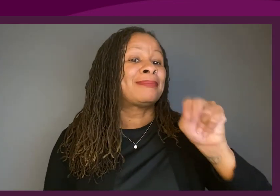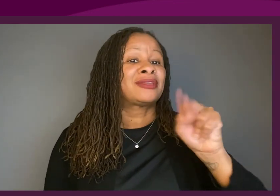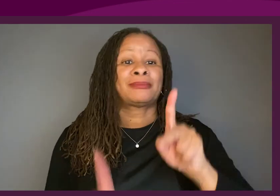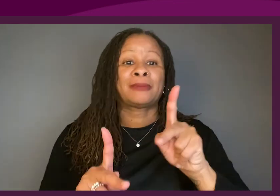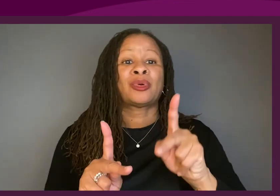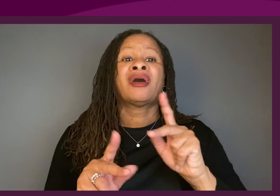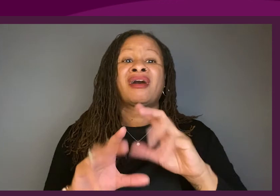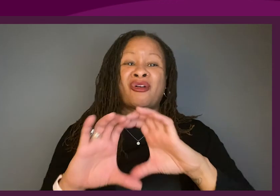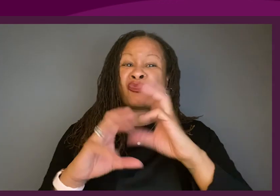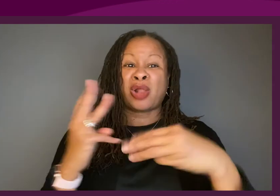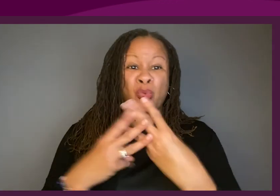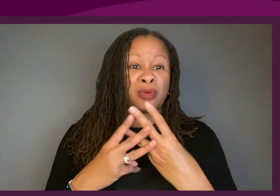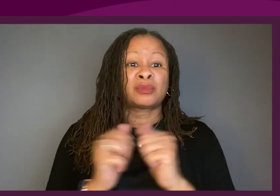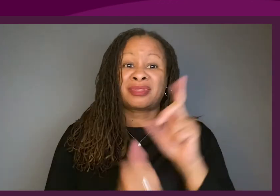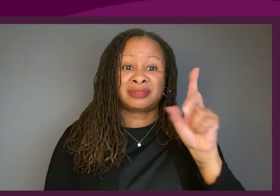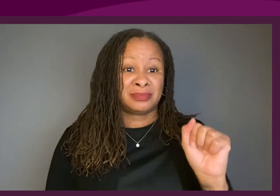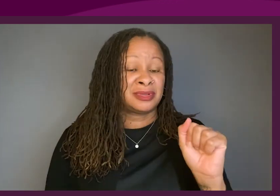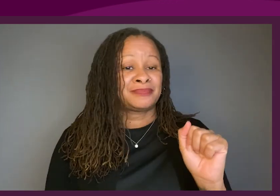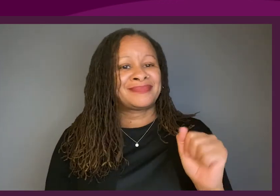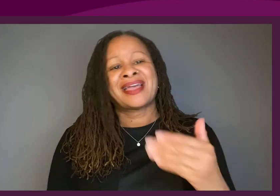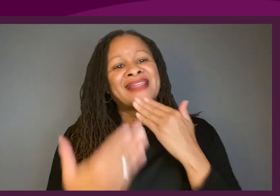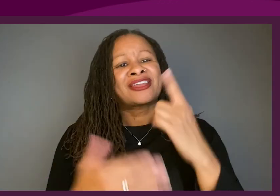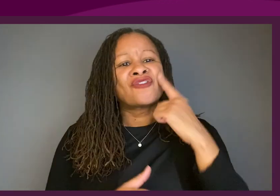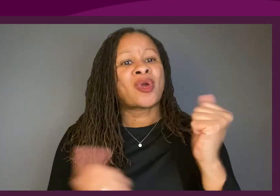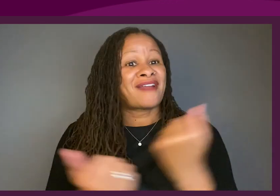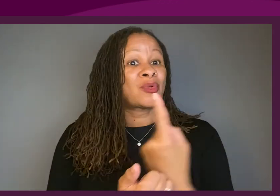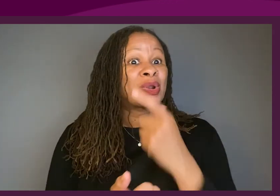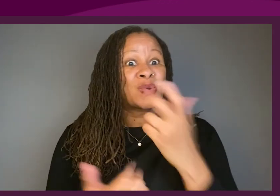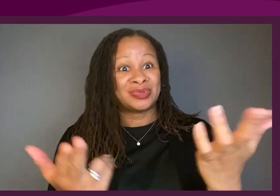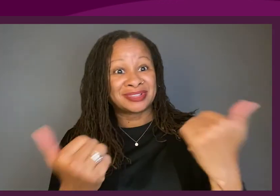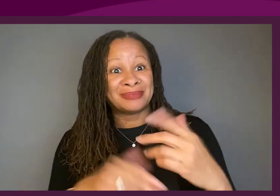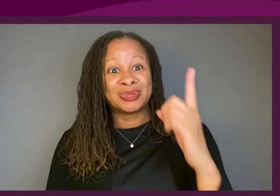In the words of one of our founders, Ed Roberts, "We need to get out there and change the old